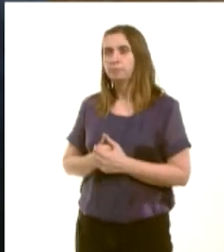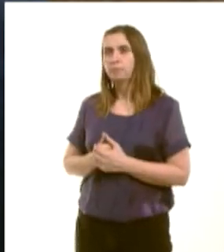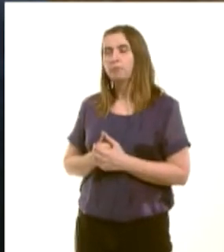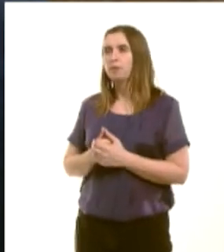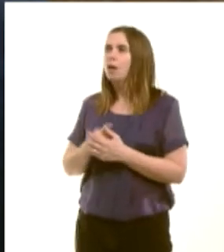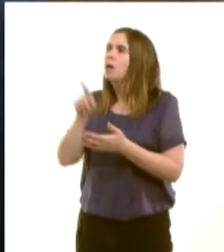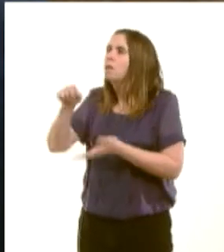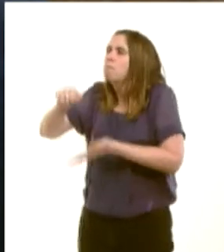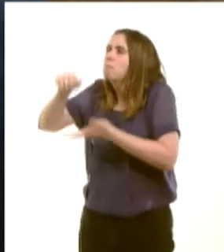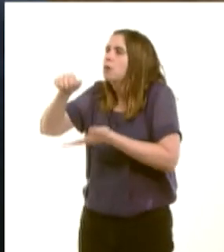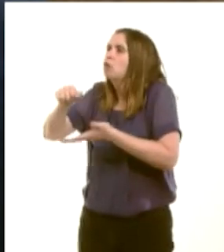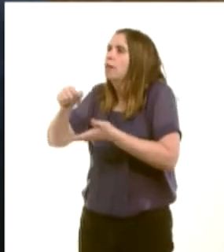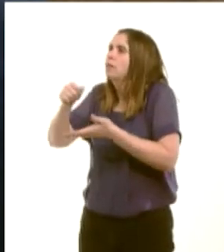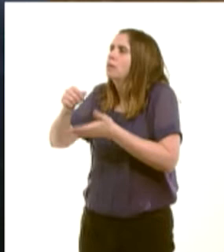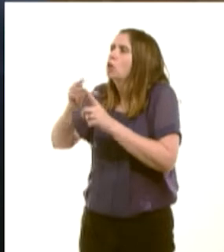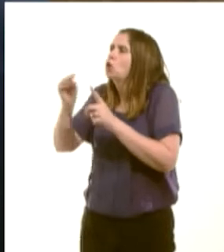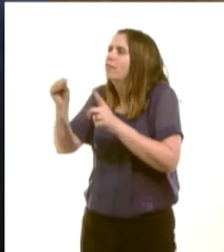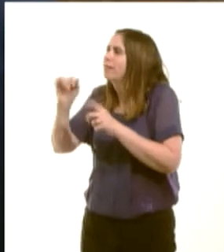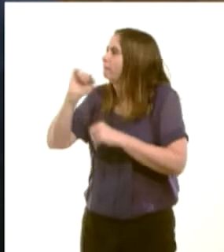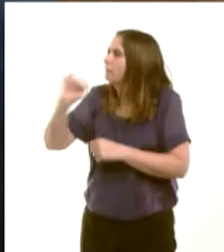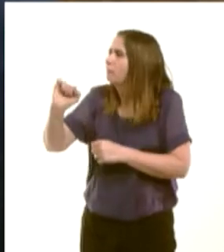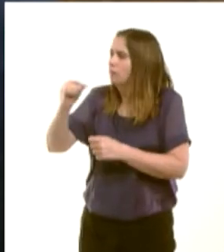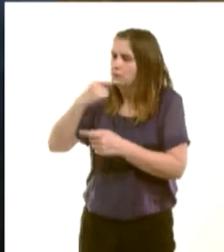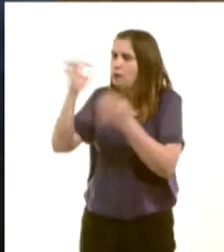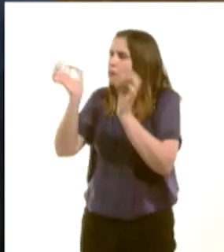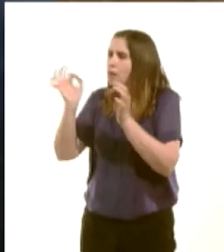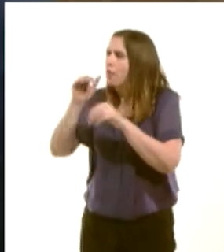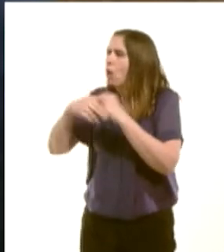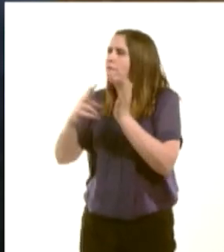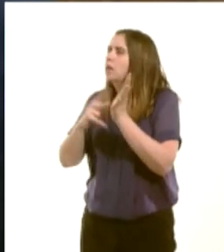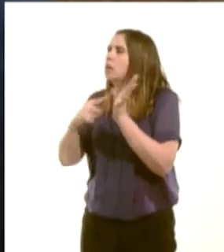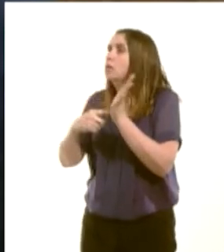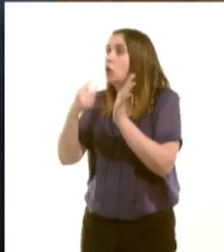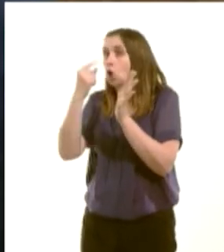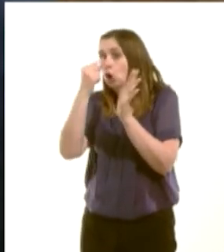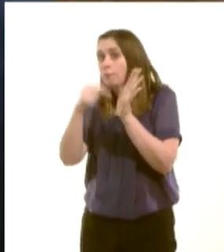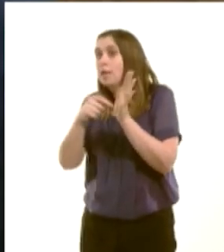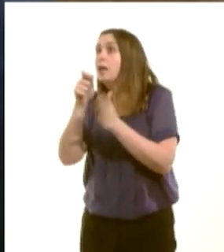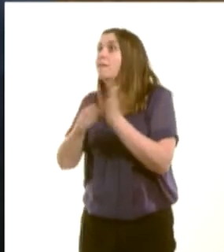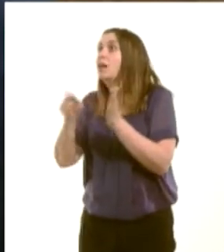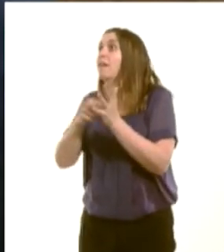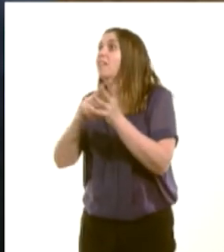There are no commitments from his party not to raise VAT after the election, and VAT,